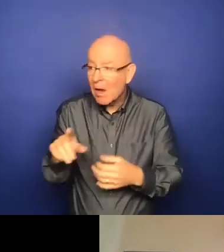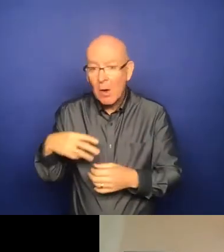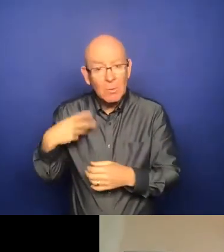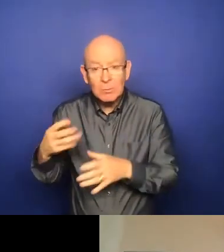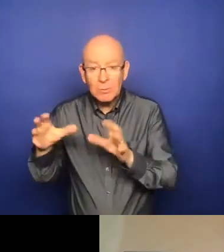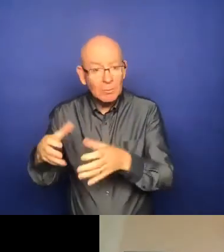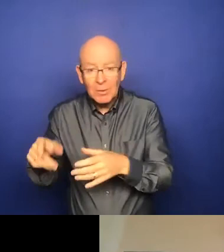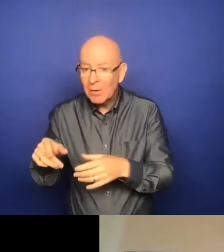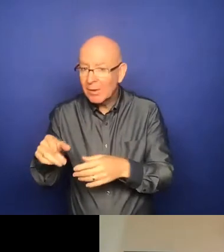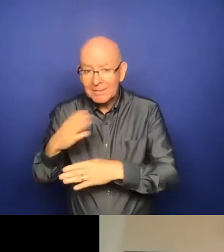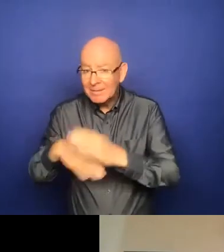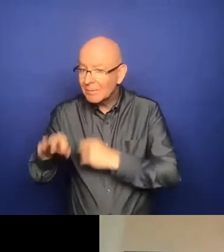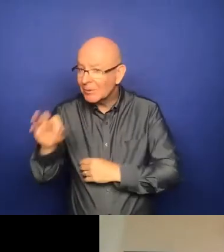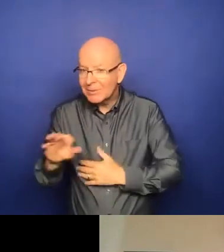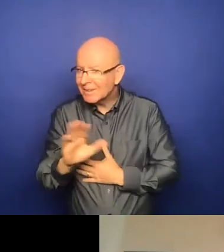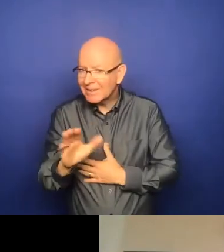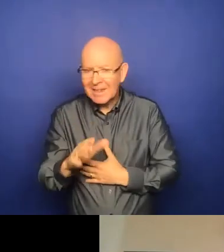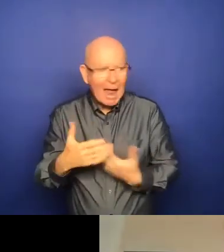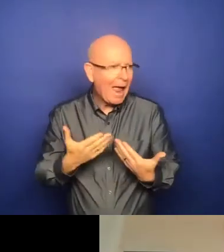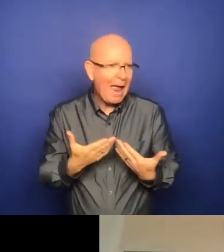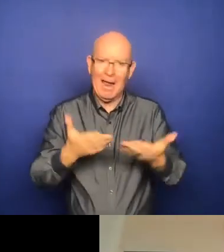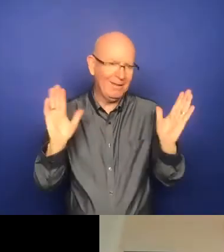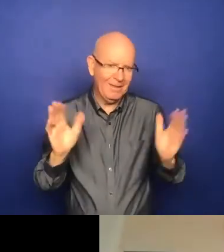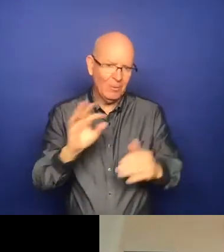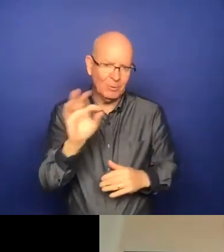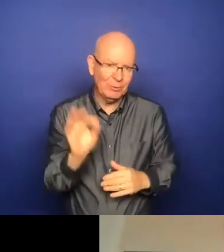other people believe that, no, that's a valid response and you should offer